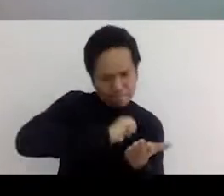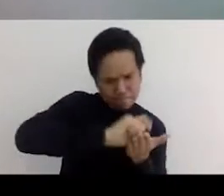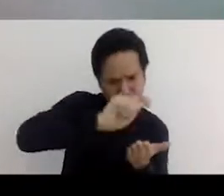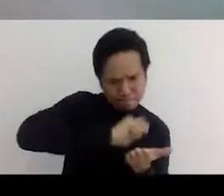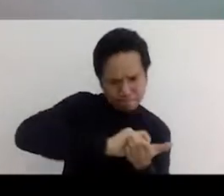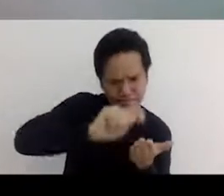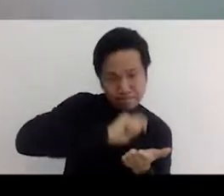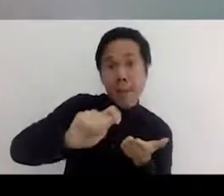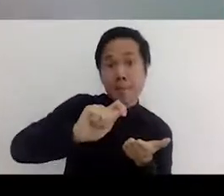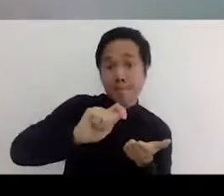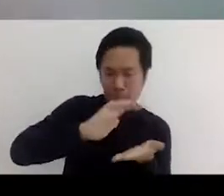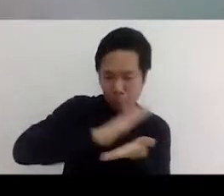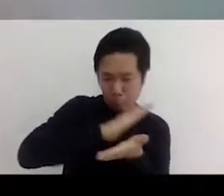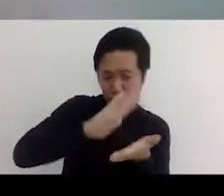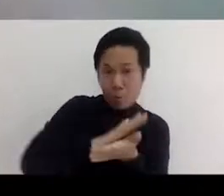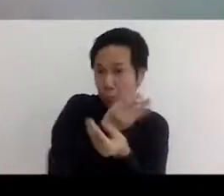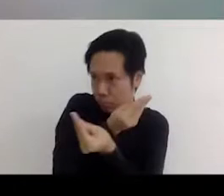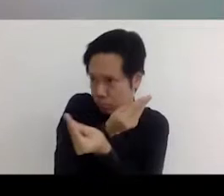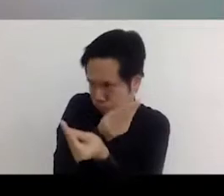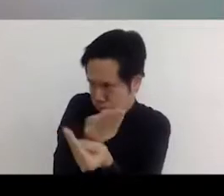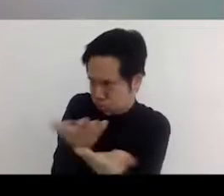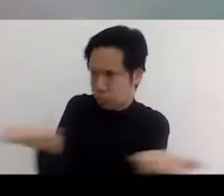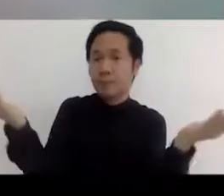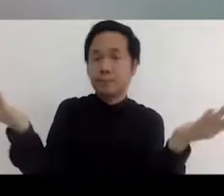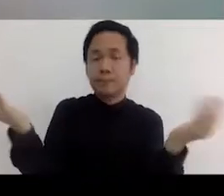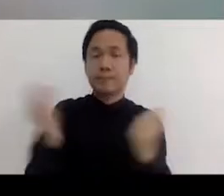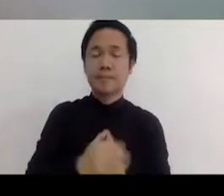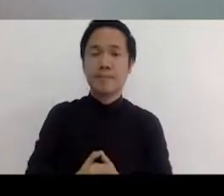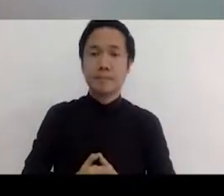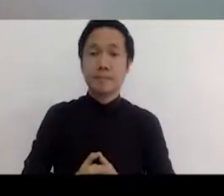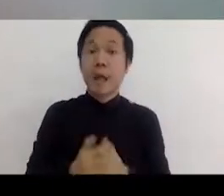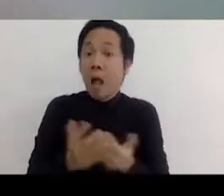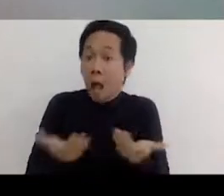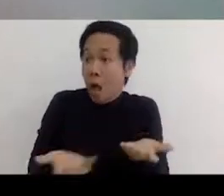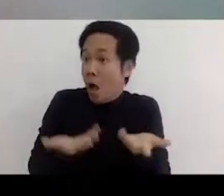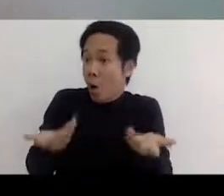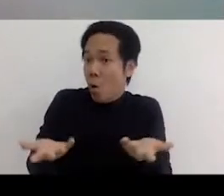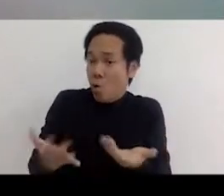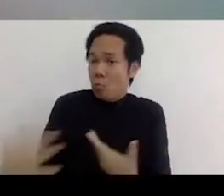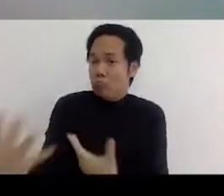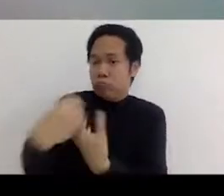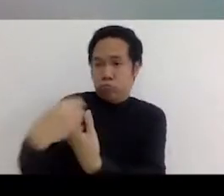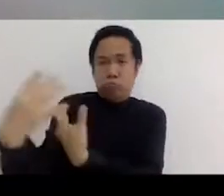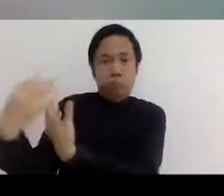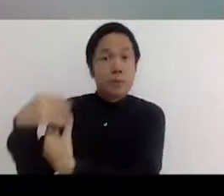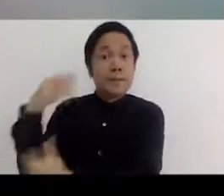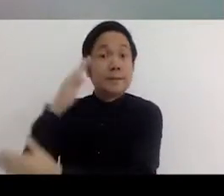And we've also developed messaging that organizations could use, and as our colleague from Samoa highlighted,